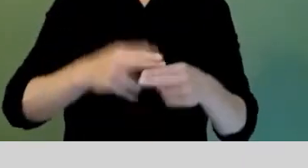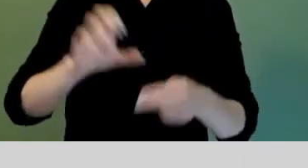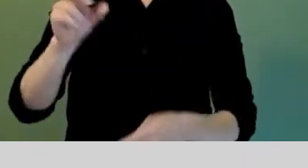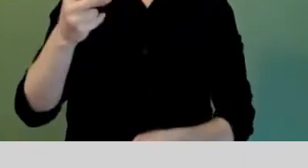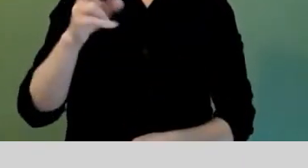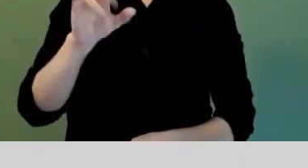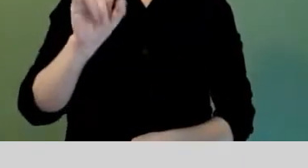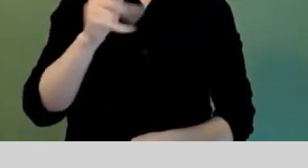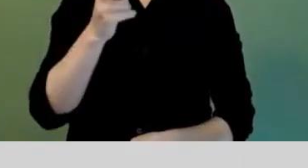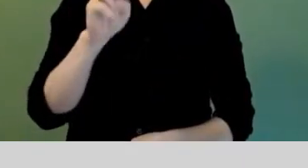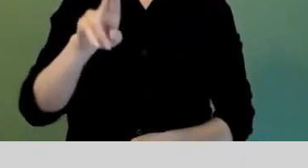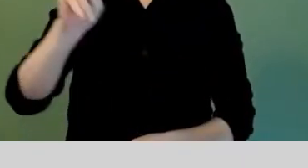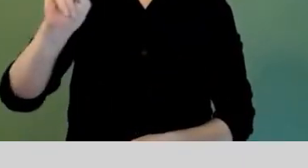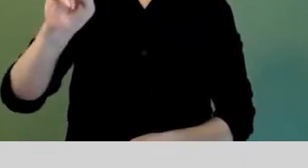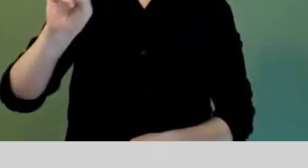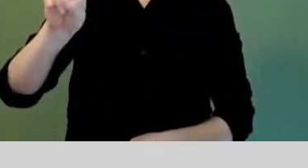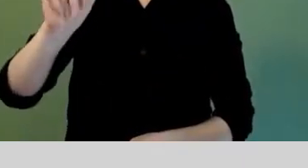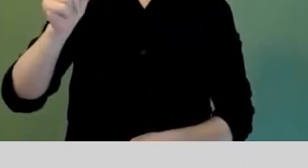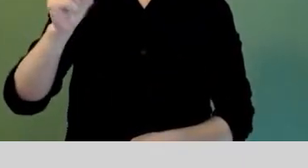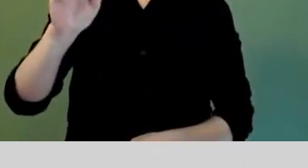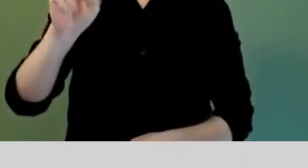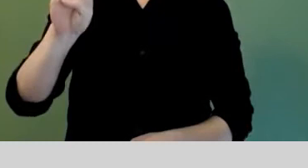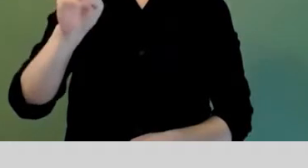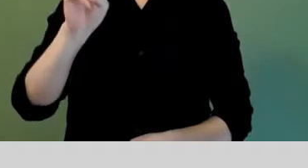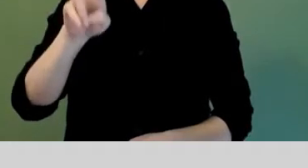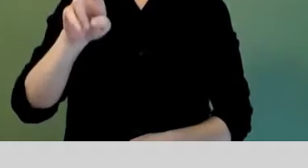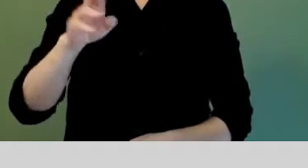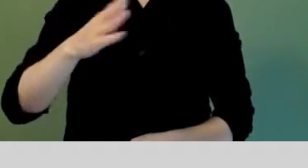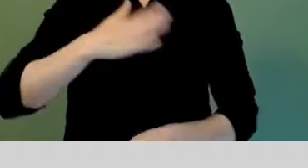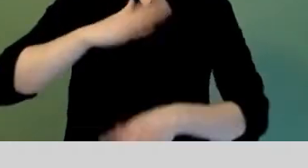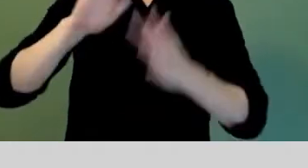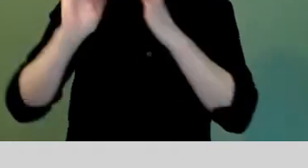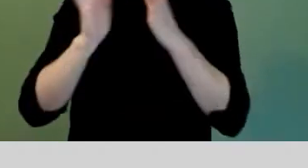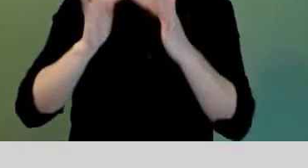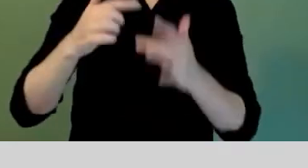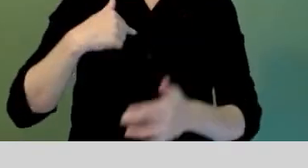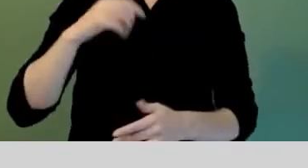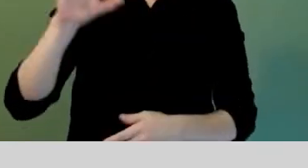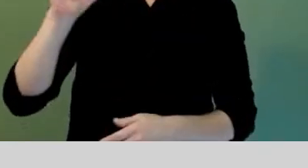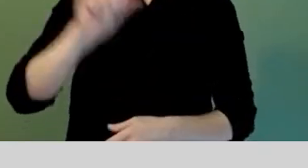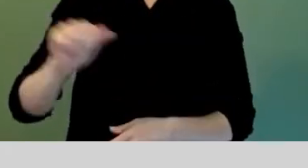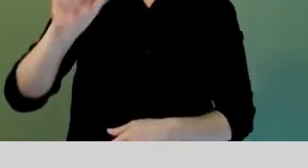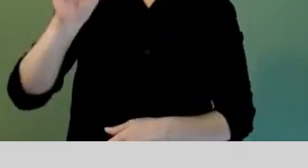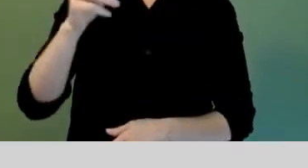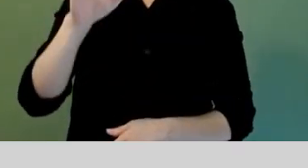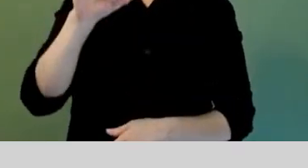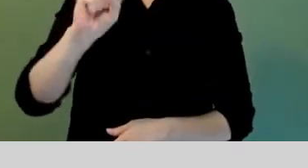You can find me on the internet as chrisjrn and this is my talk about decorators.